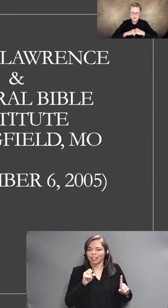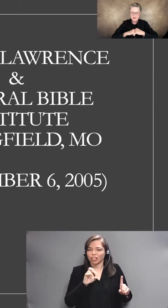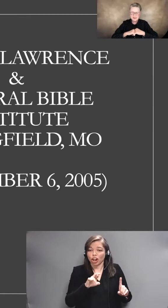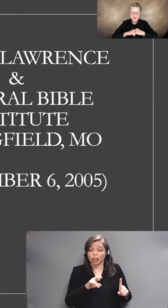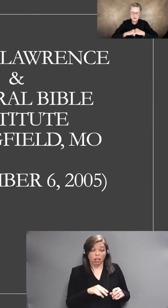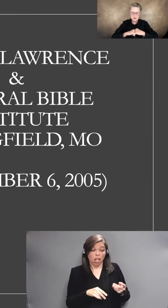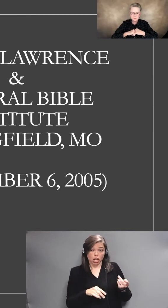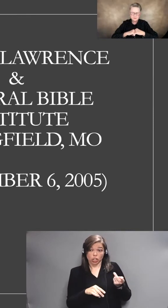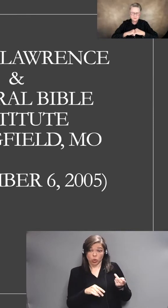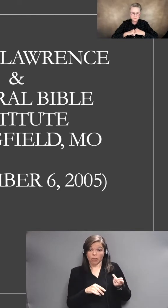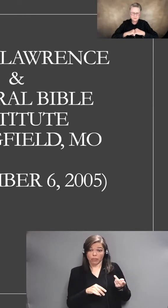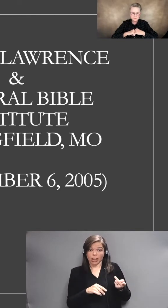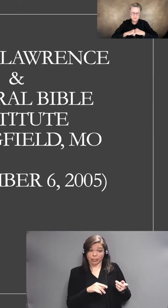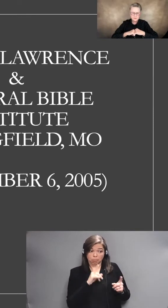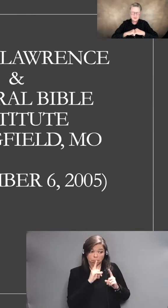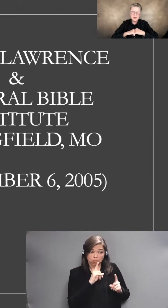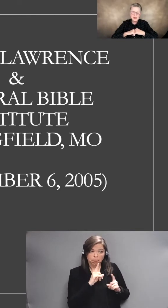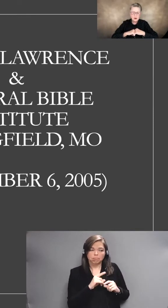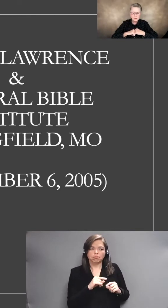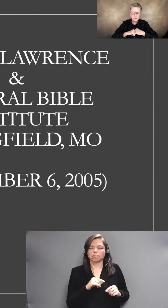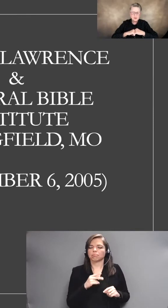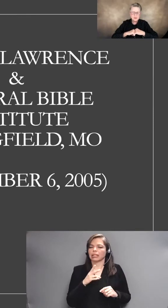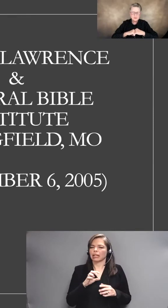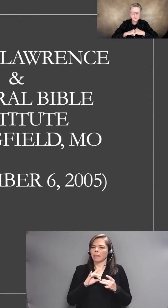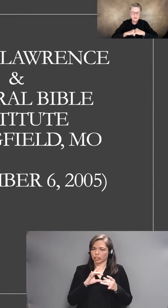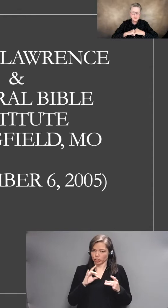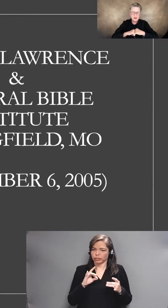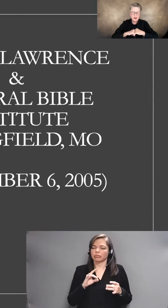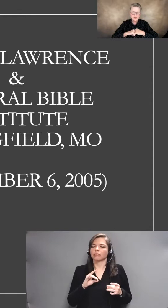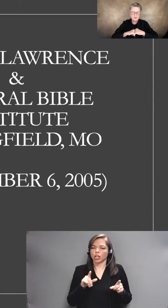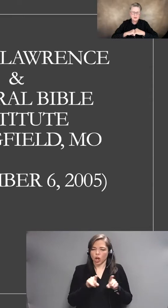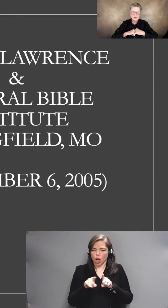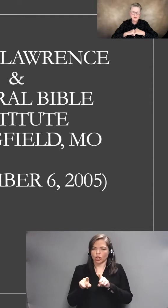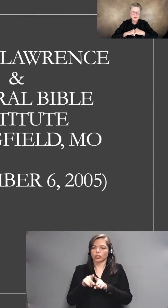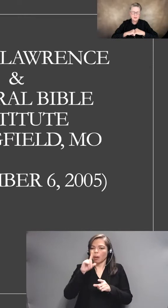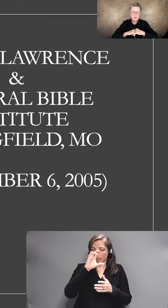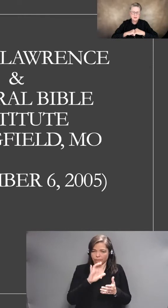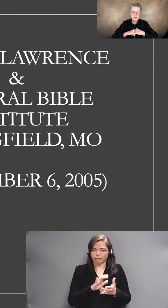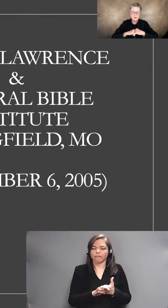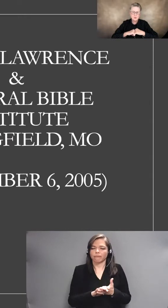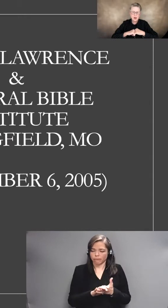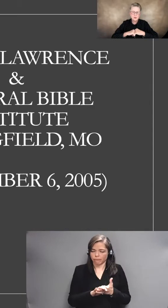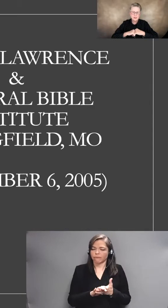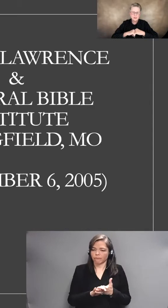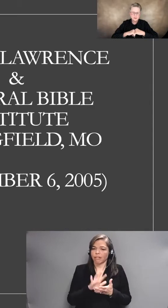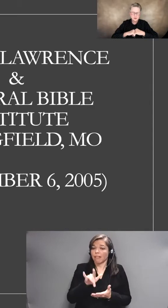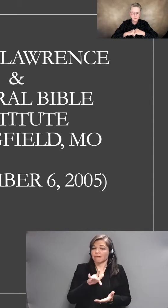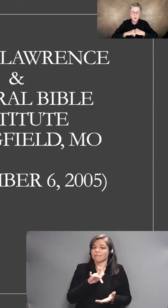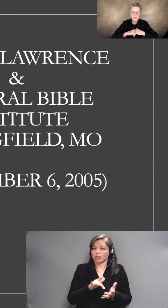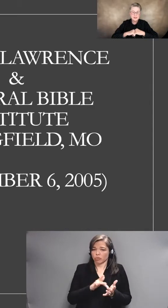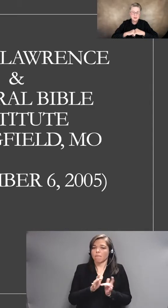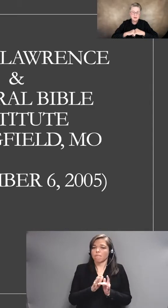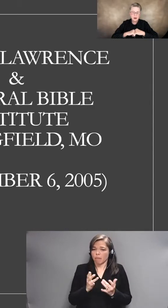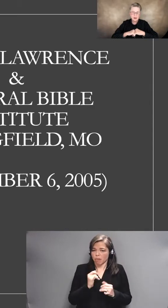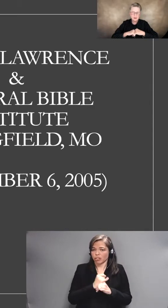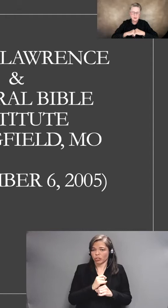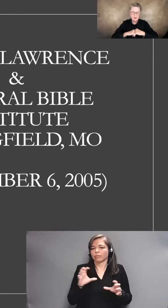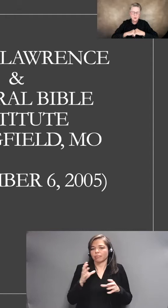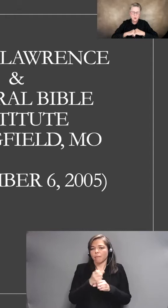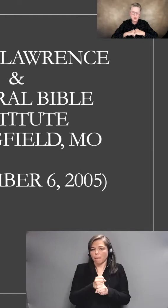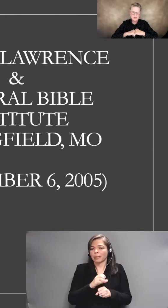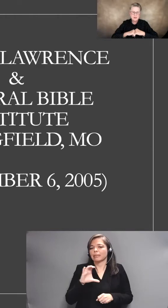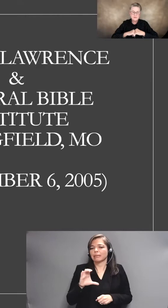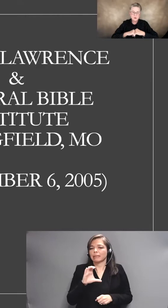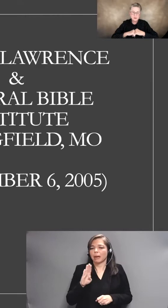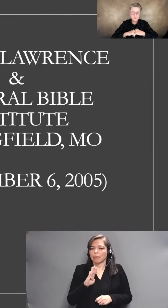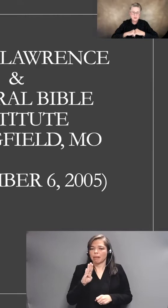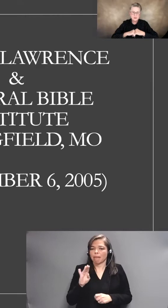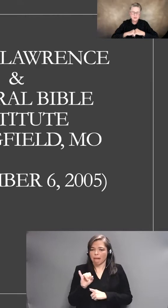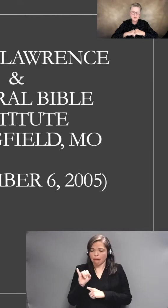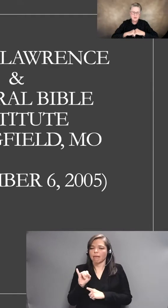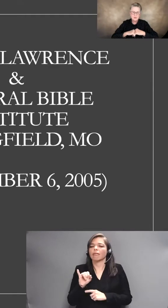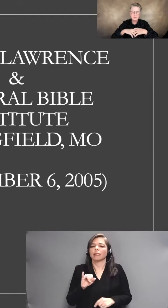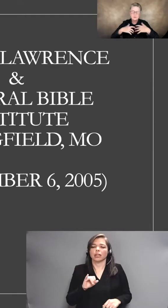he said that he also believed that Central Bible Institute or CBI was the first